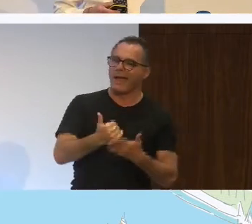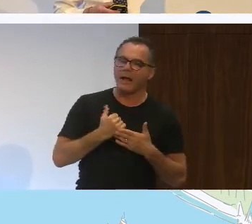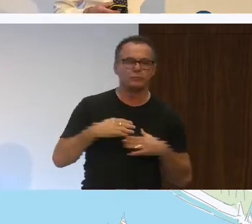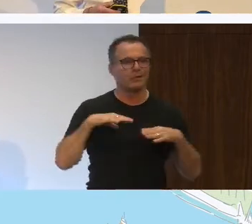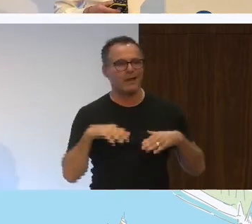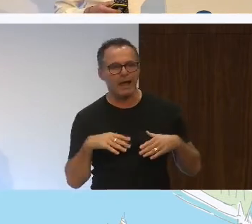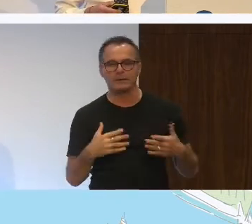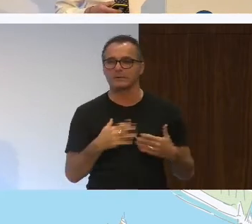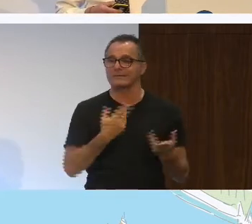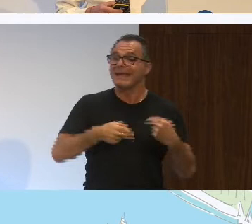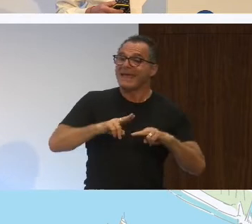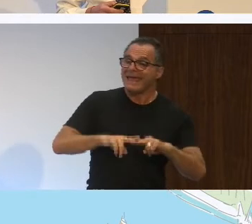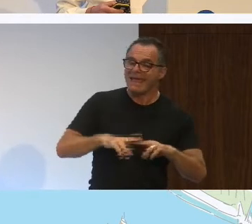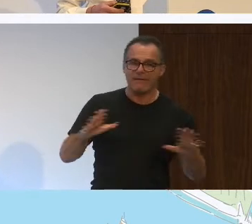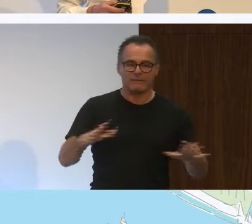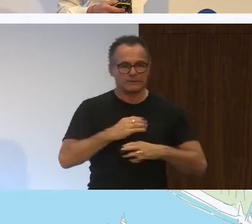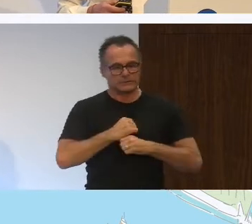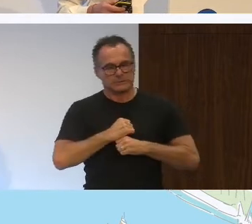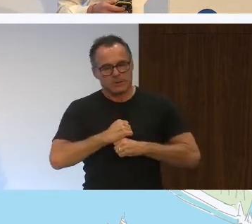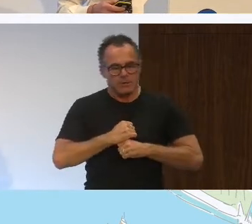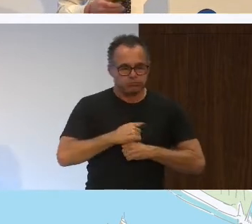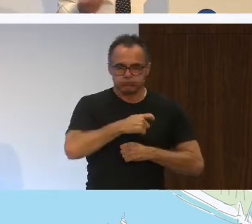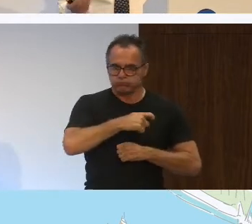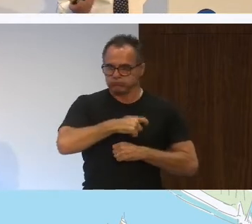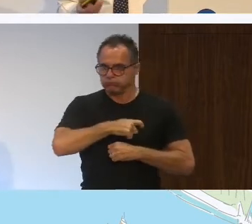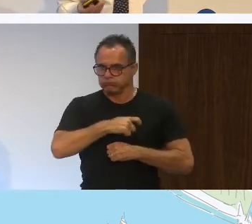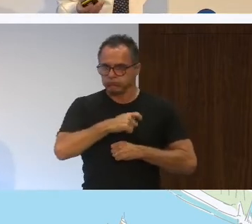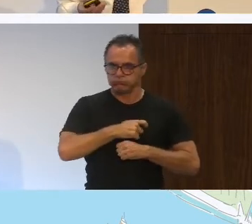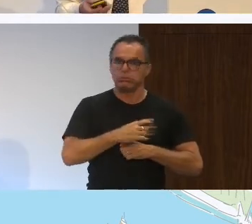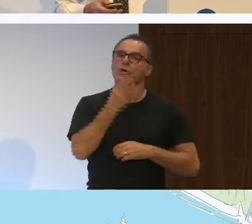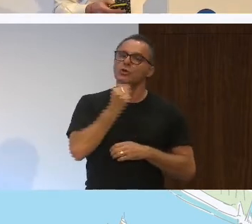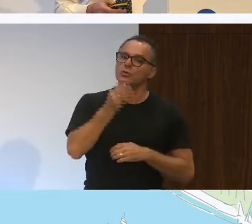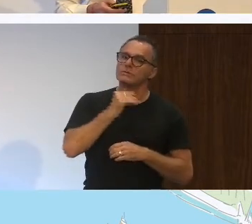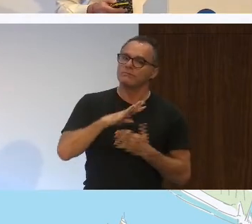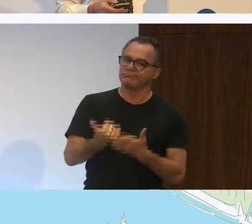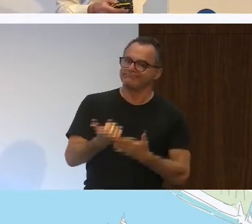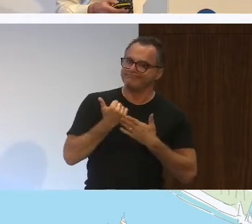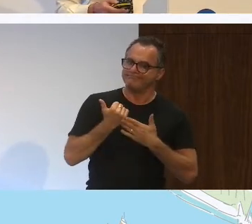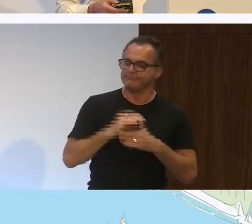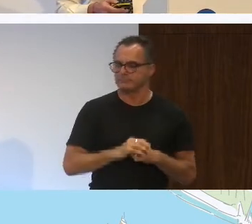and if you if you're highly strung and it's it's a useful adjunct.